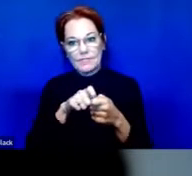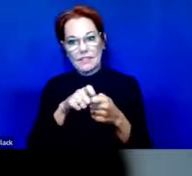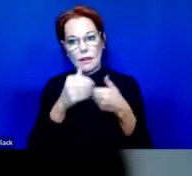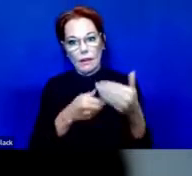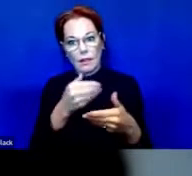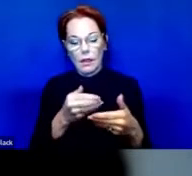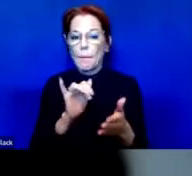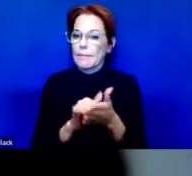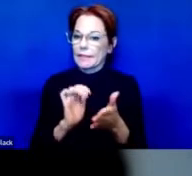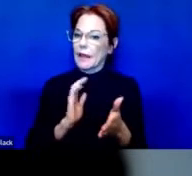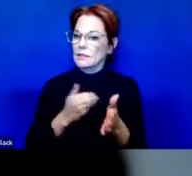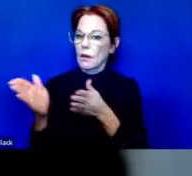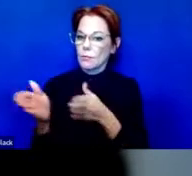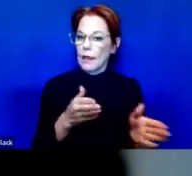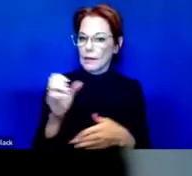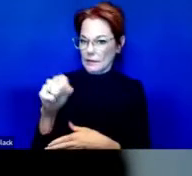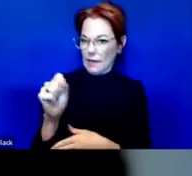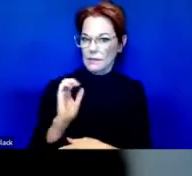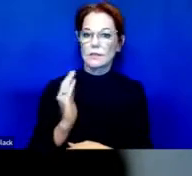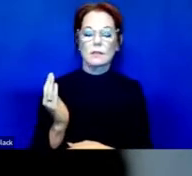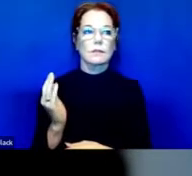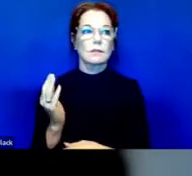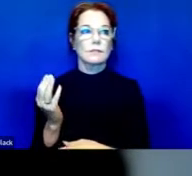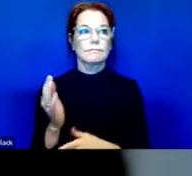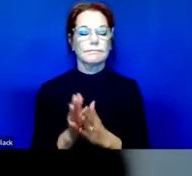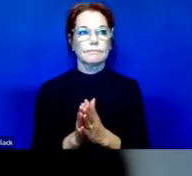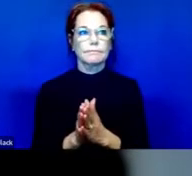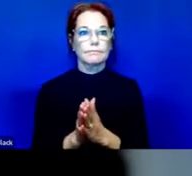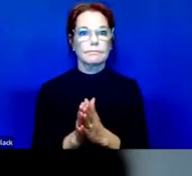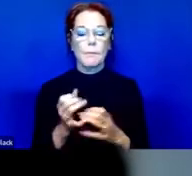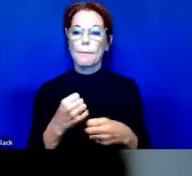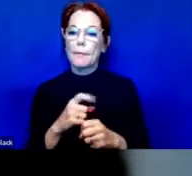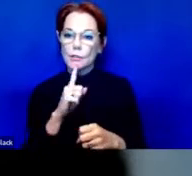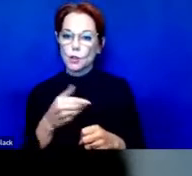We are planning on making sure that we have that representation.